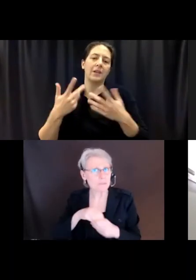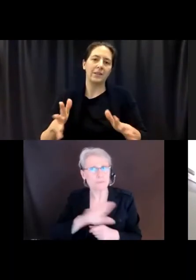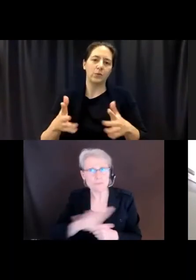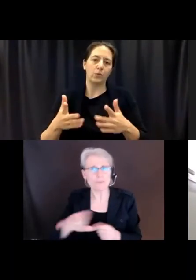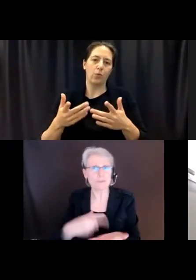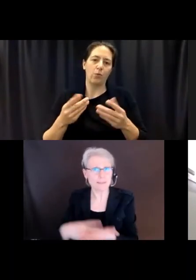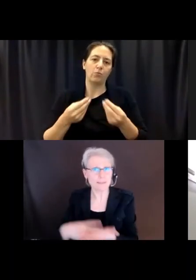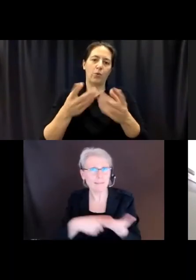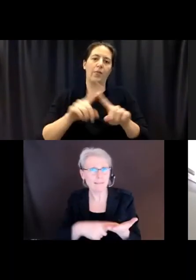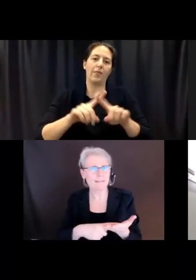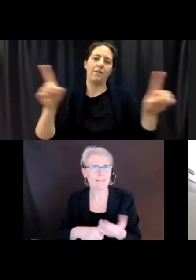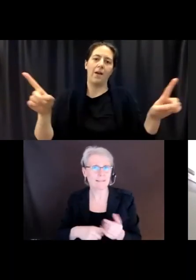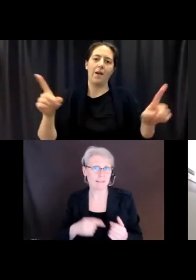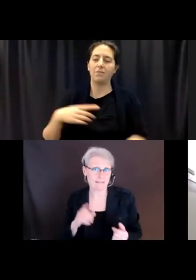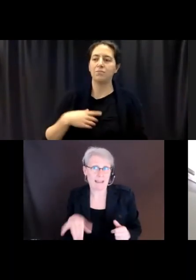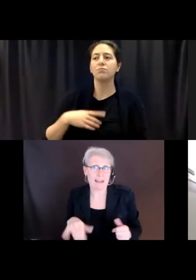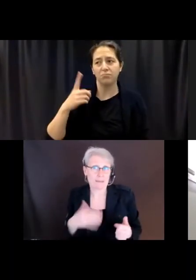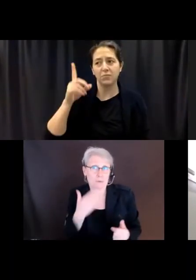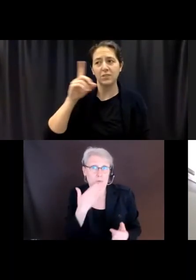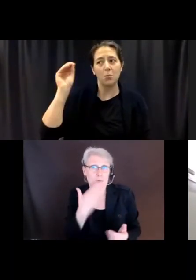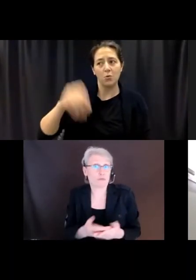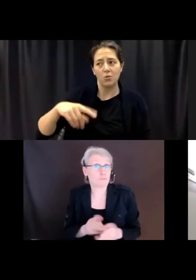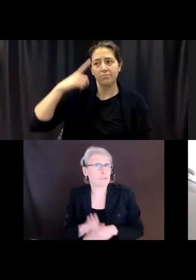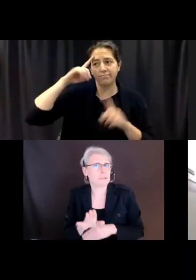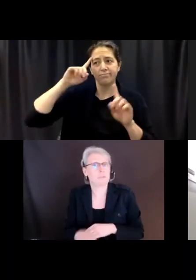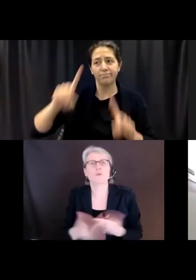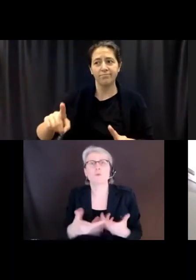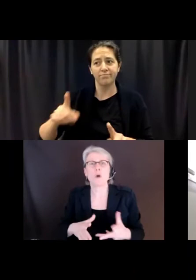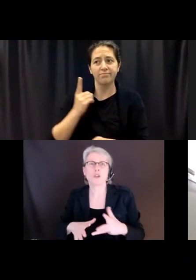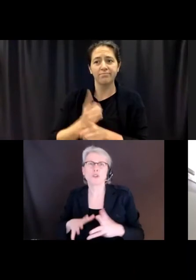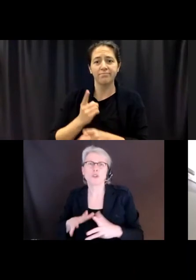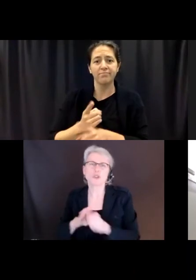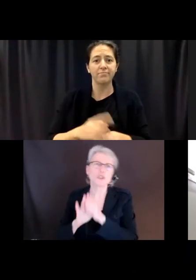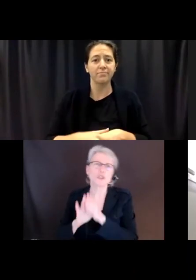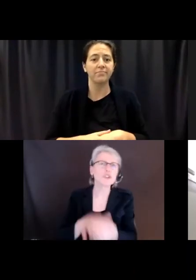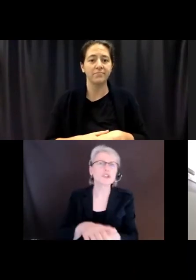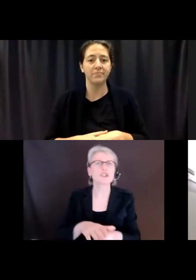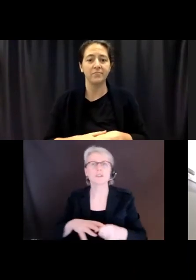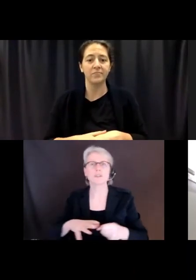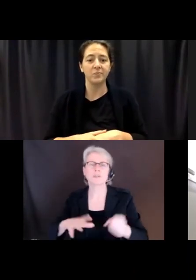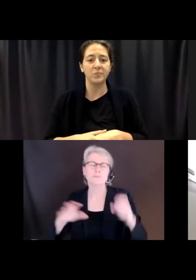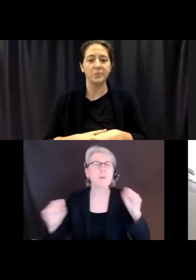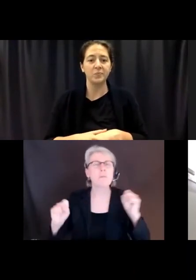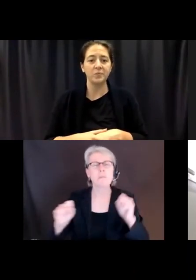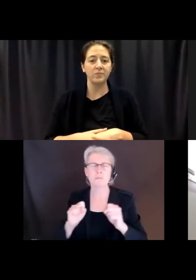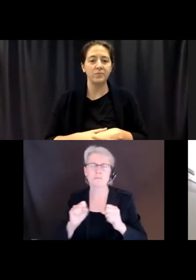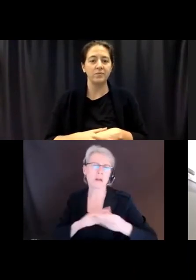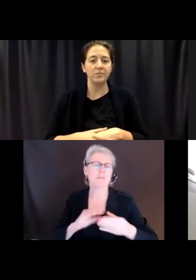AND THAT ALREADY MAKES A DIFFERENCE. WE DON'T WANT TO IMPOSE >> >> Luca: I AGREE 100%. AND